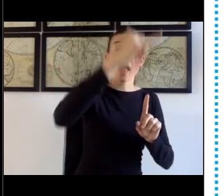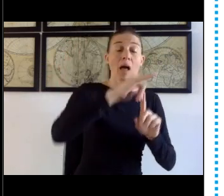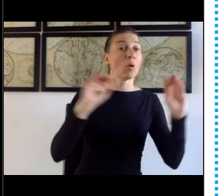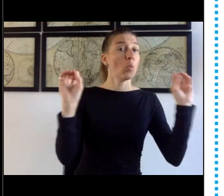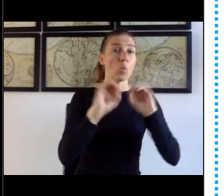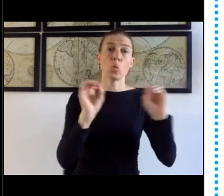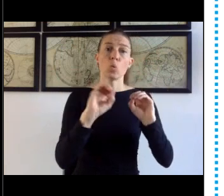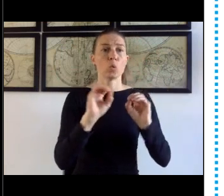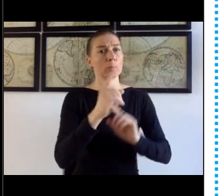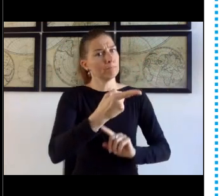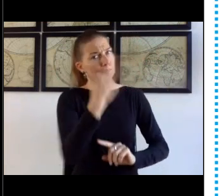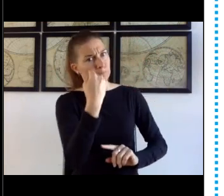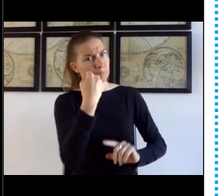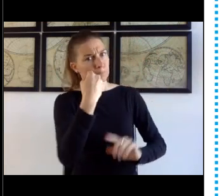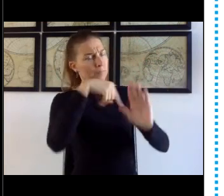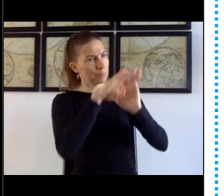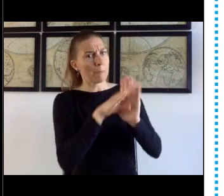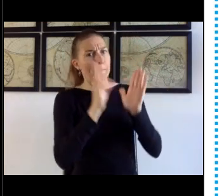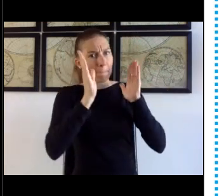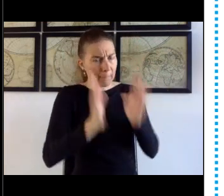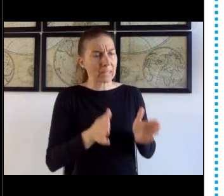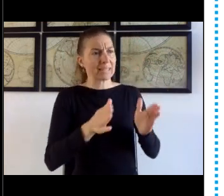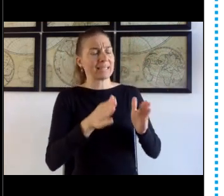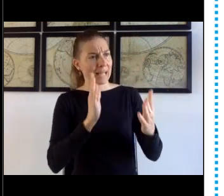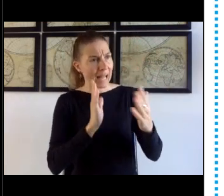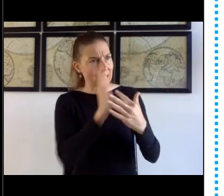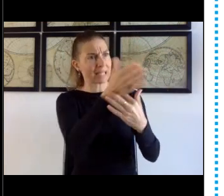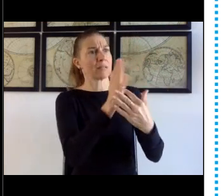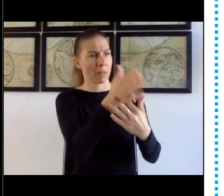to making airplanes more accessible to facilitate travel